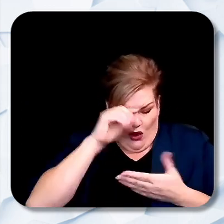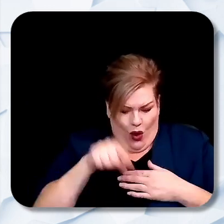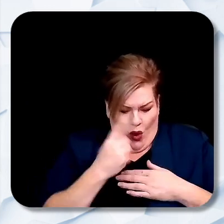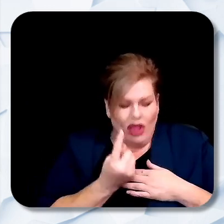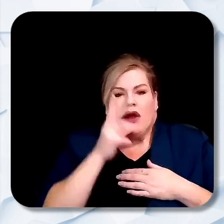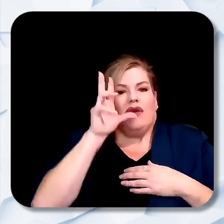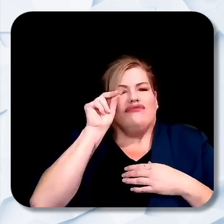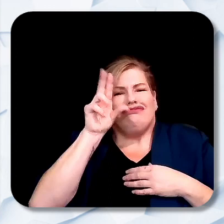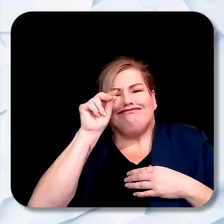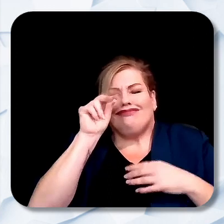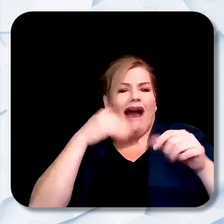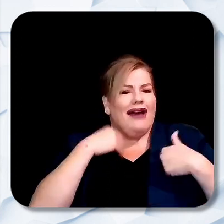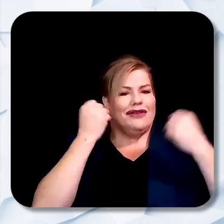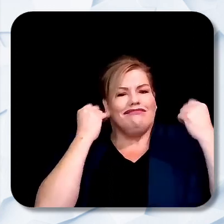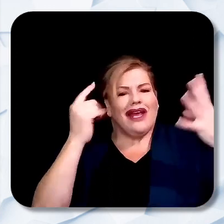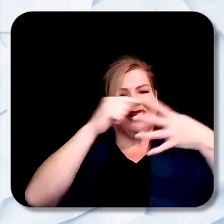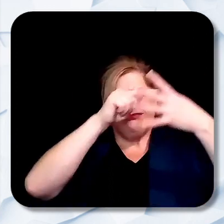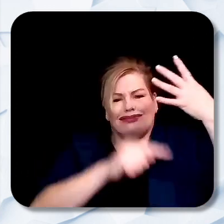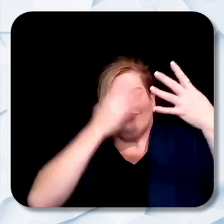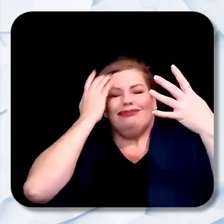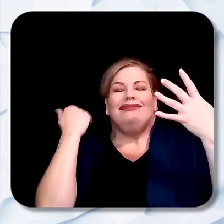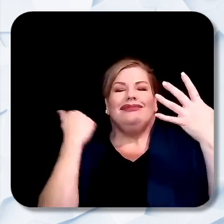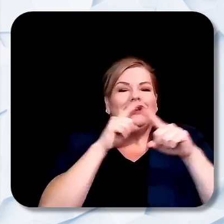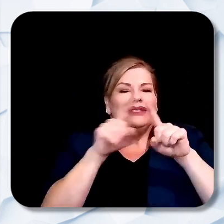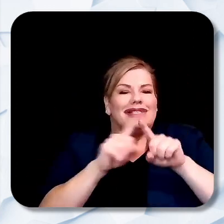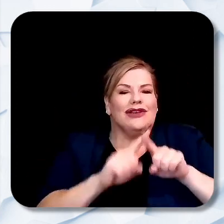different ways that when we're talking about the health of students, it's relevant. It's